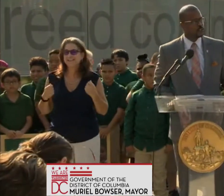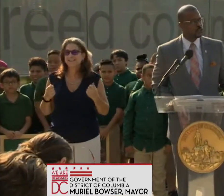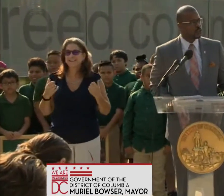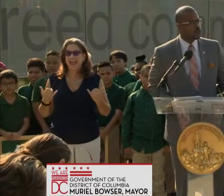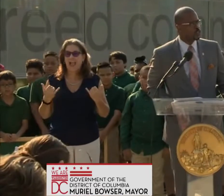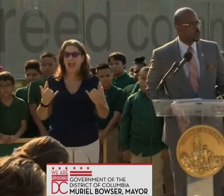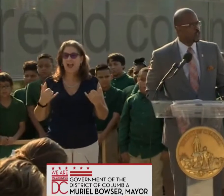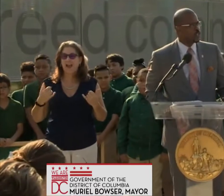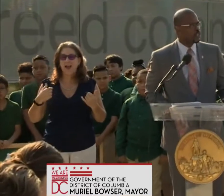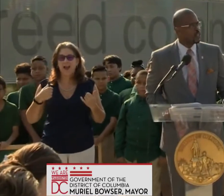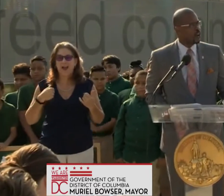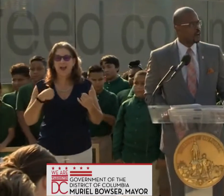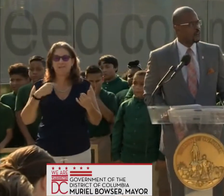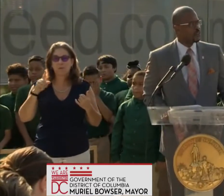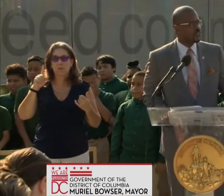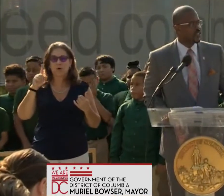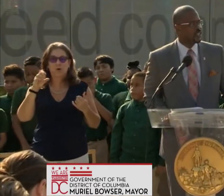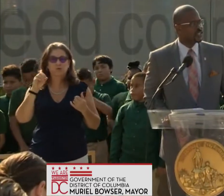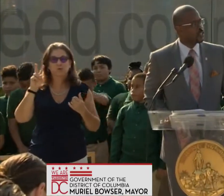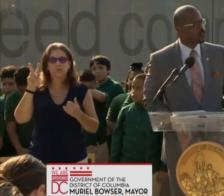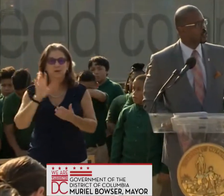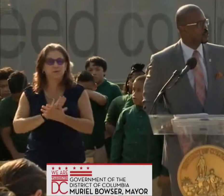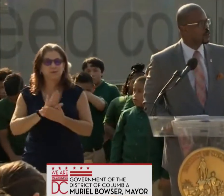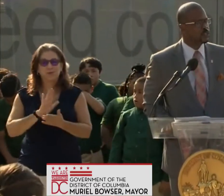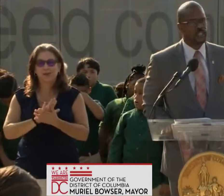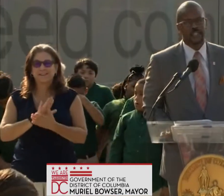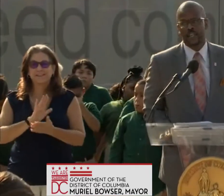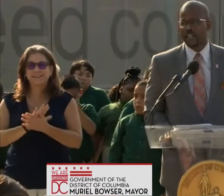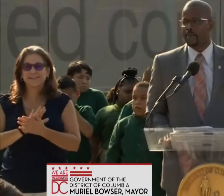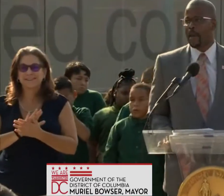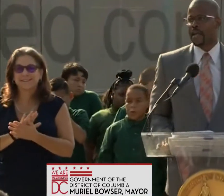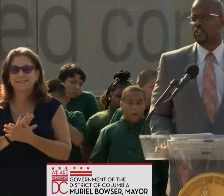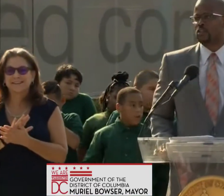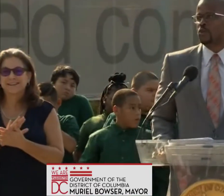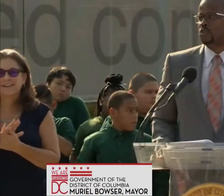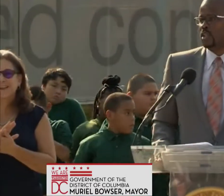schools joining our 15 extended year schools and getting back to school today